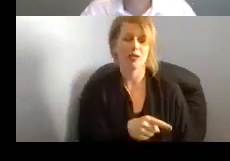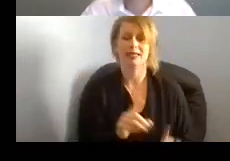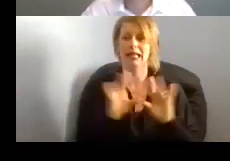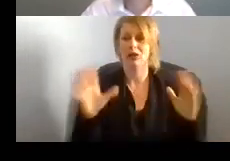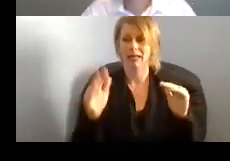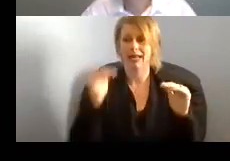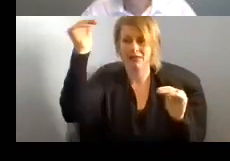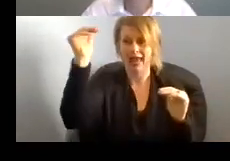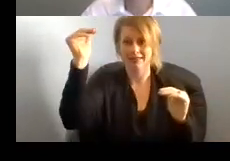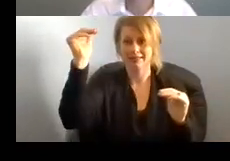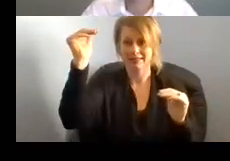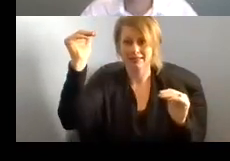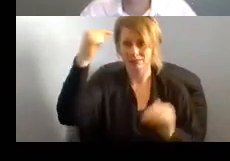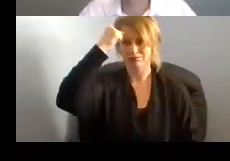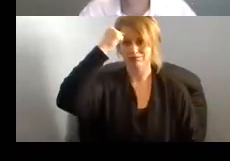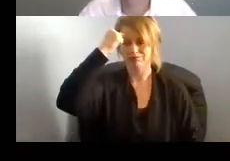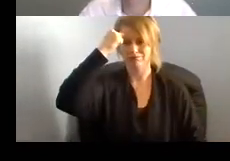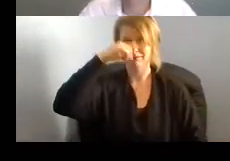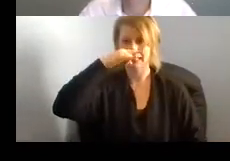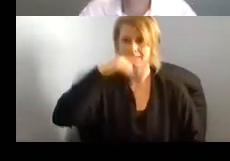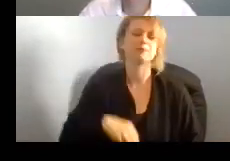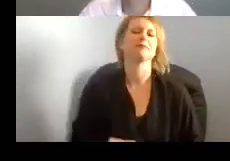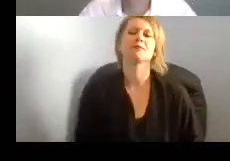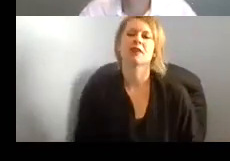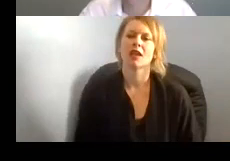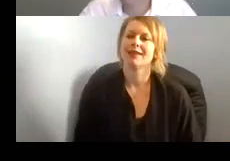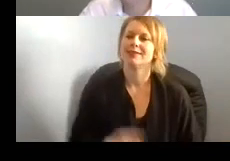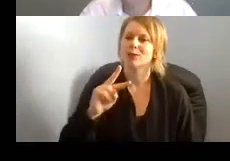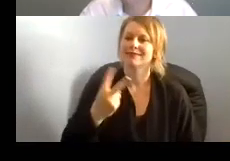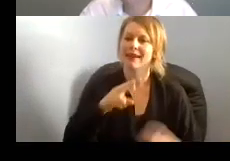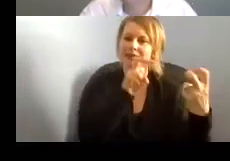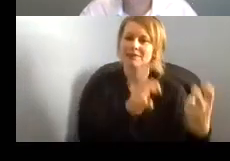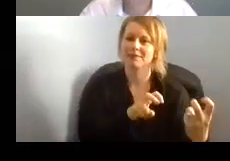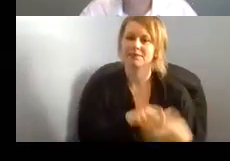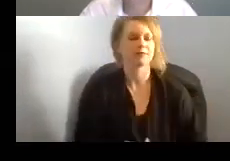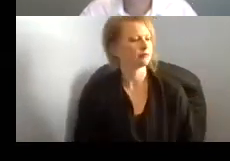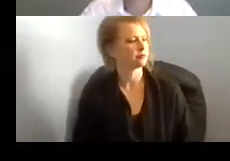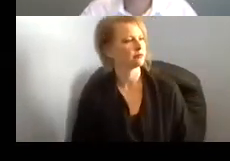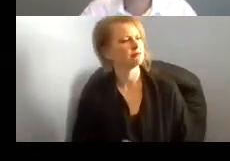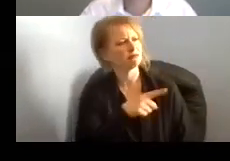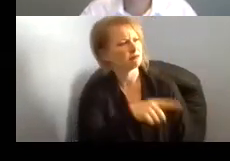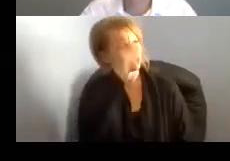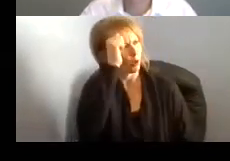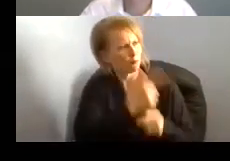And on the second session, at the end, I just looked at him, and I said, so why did your brother die? And he just looked at me and said,